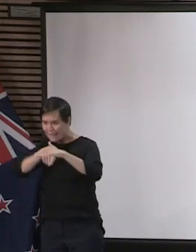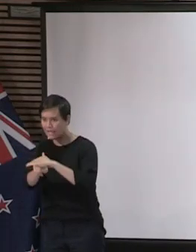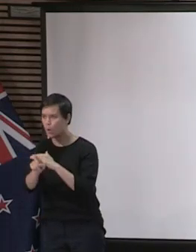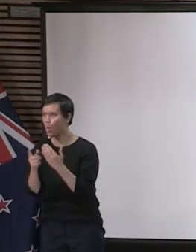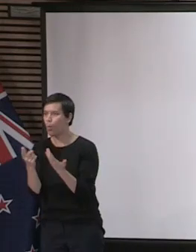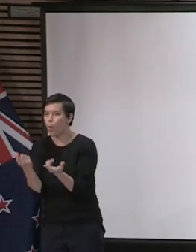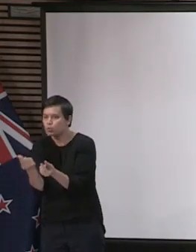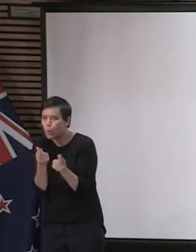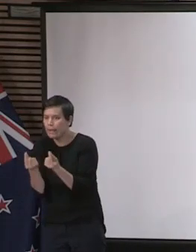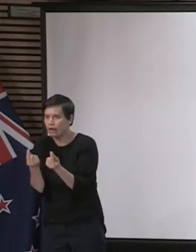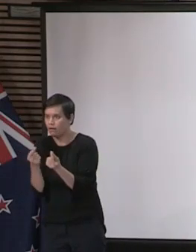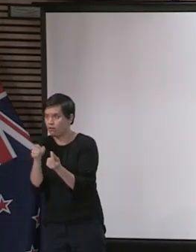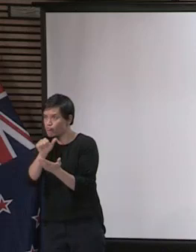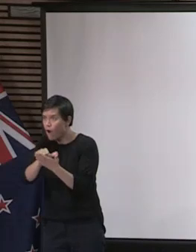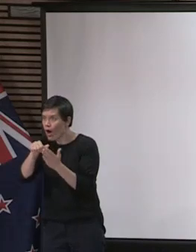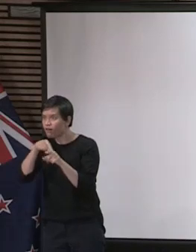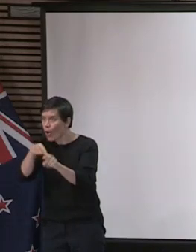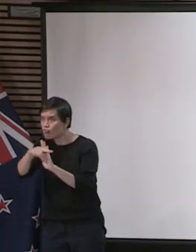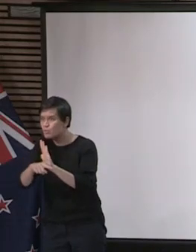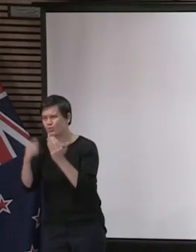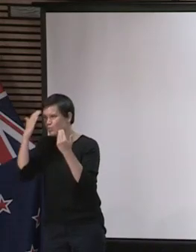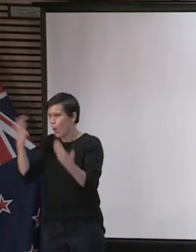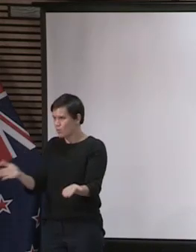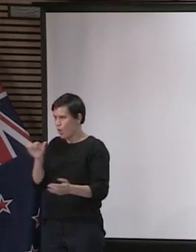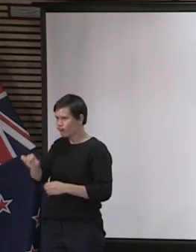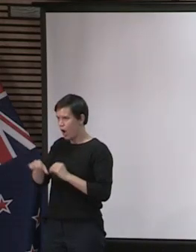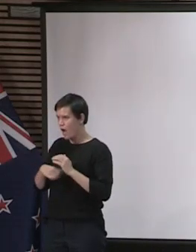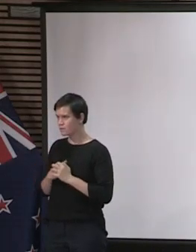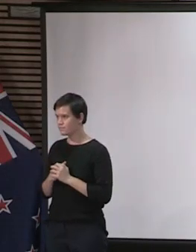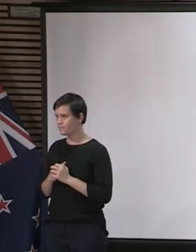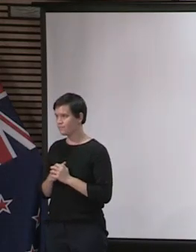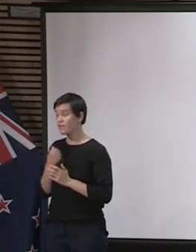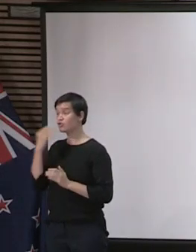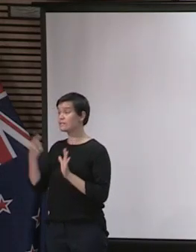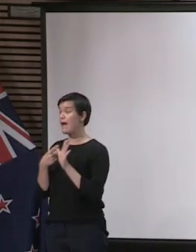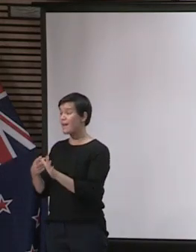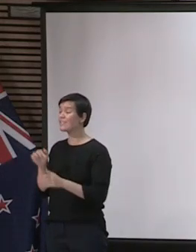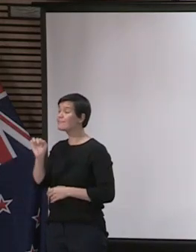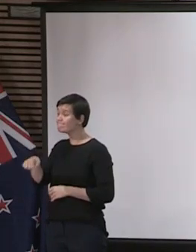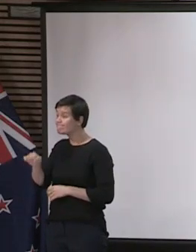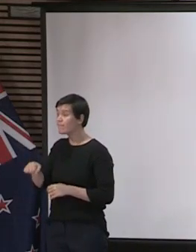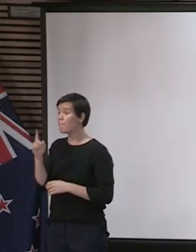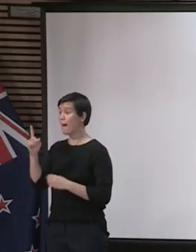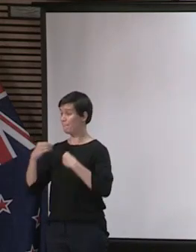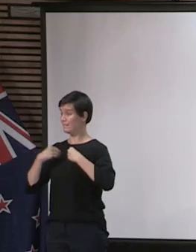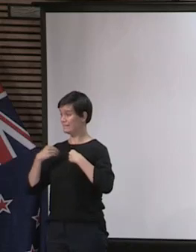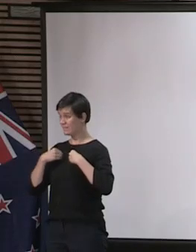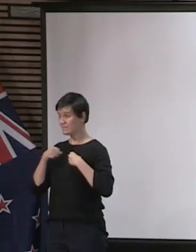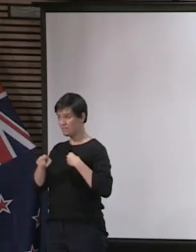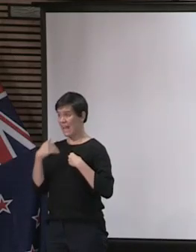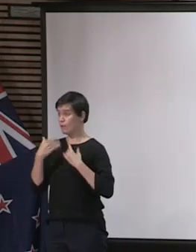going on inside. Again, are you just trusting people to do the right thing? PRIME MINISTER JACINDA ARDERN: There is a lot of alert level